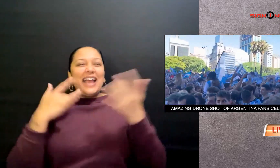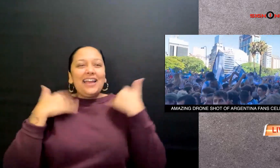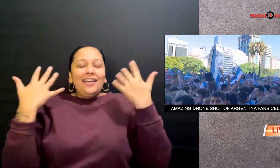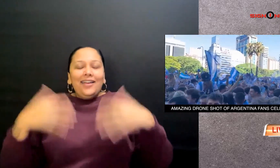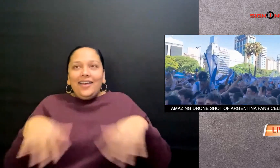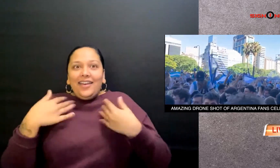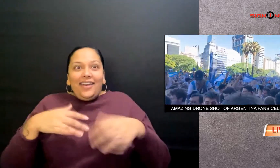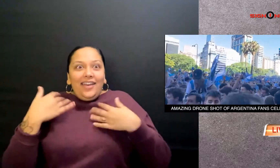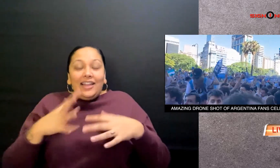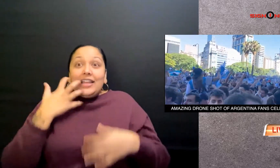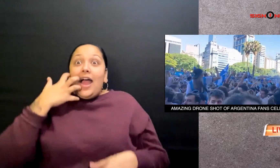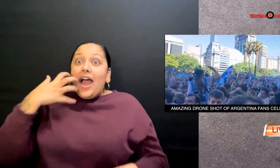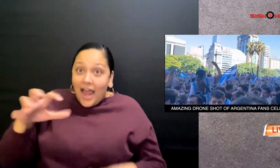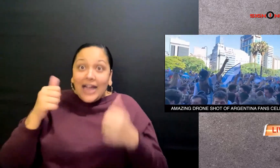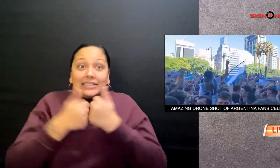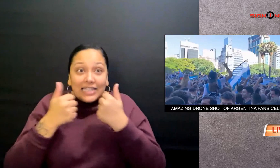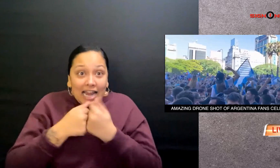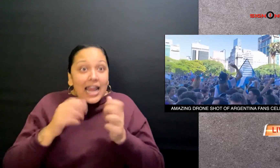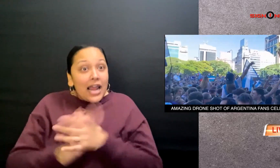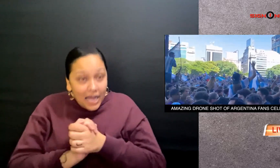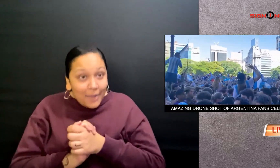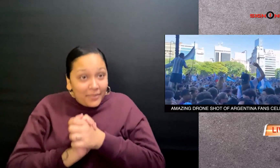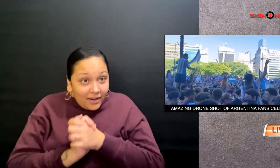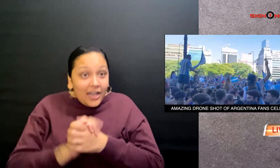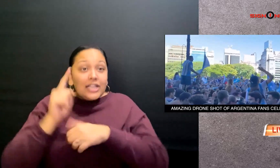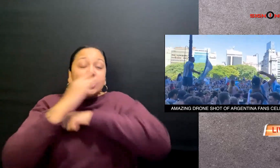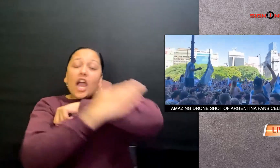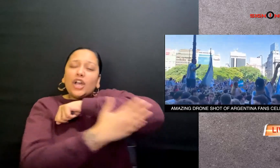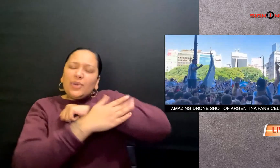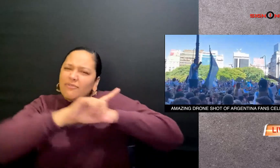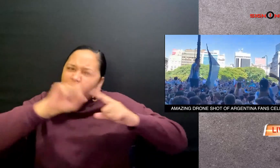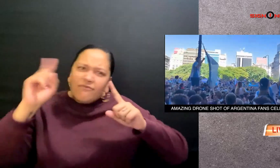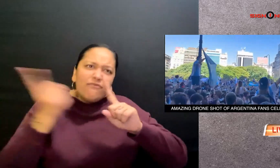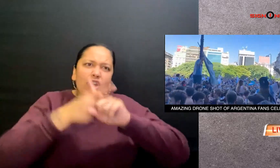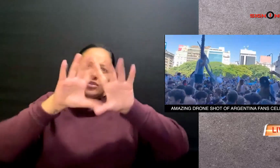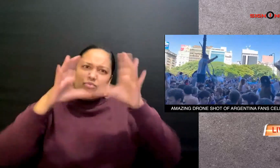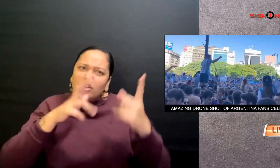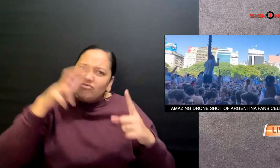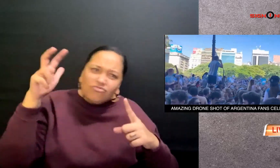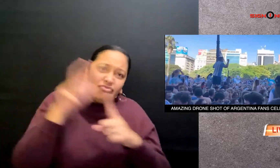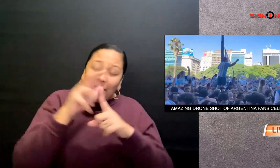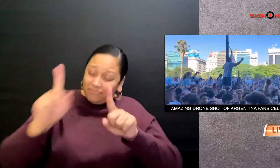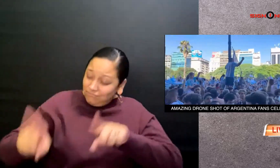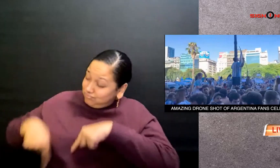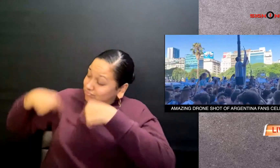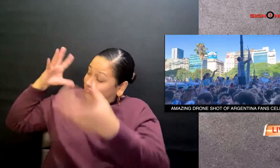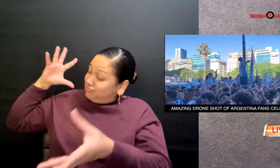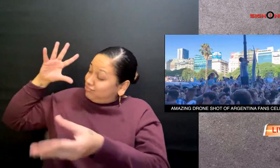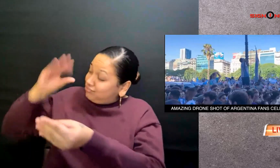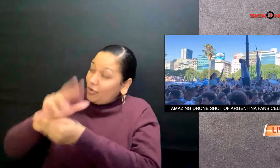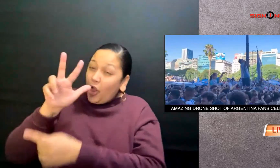it was so exciting it was such a good game it was the country's first World Cup win in 36 years